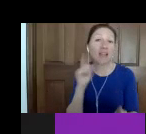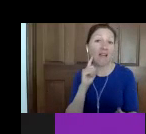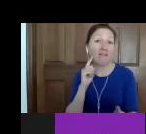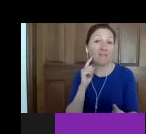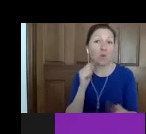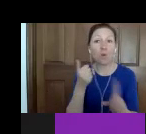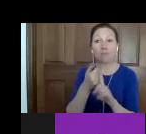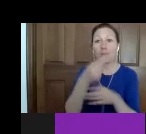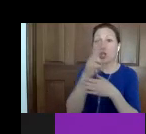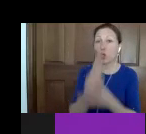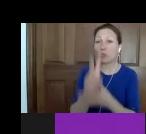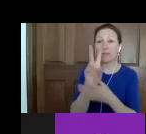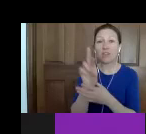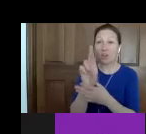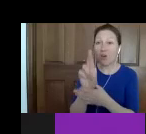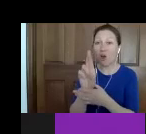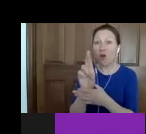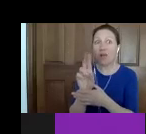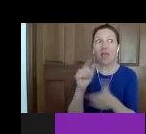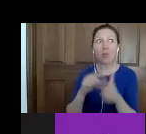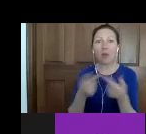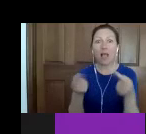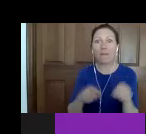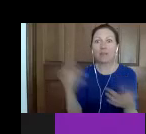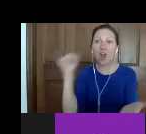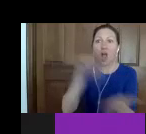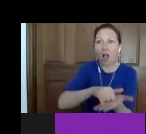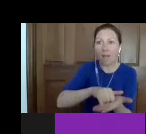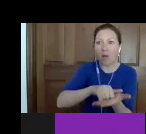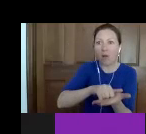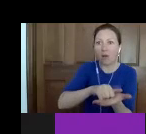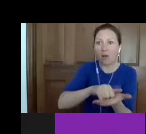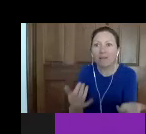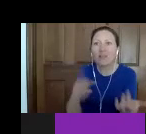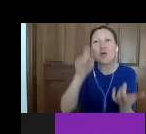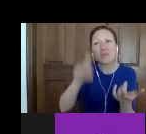to disclose in the application. But as far as a mobility disability, I wouldn't disclose